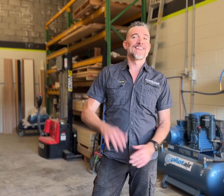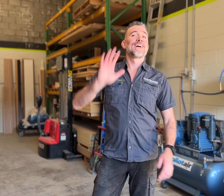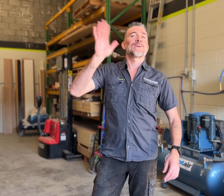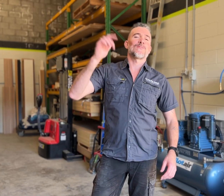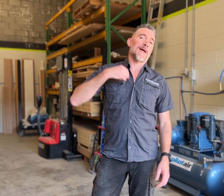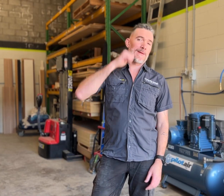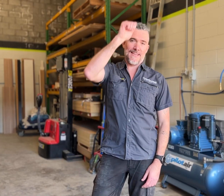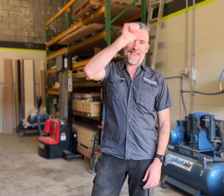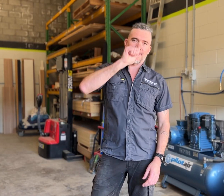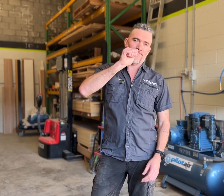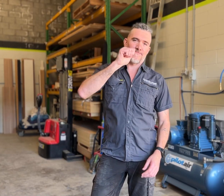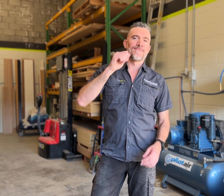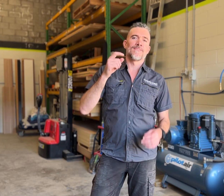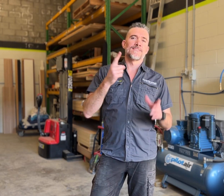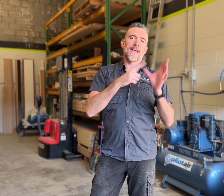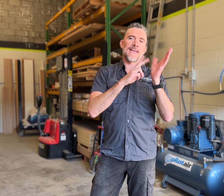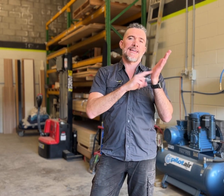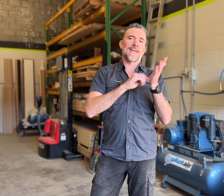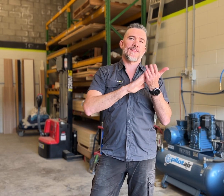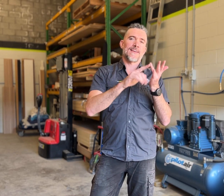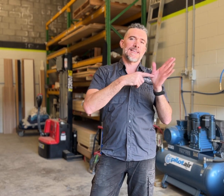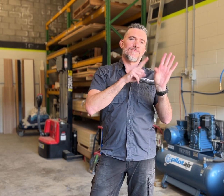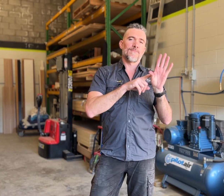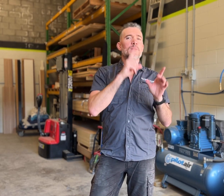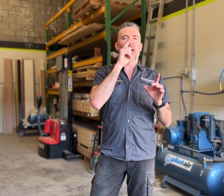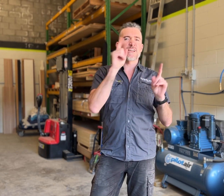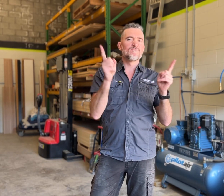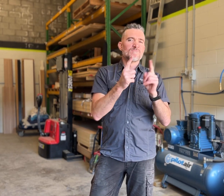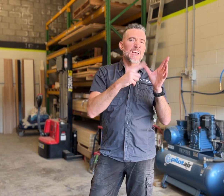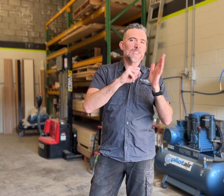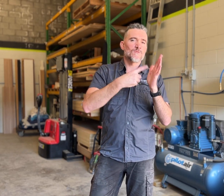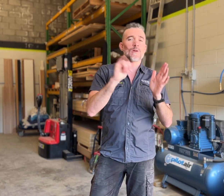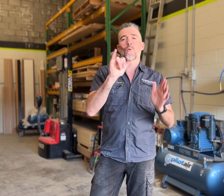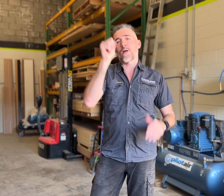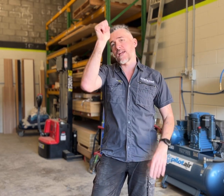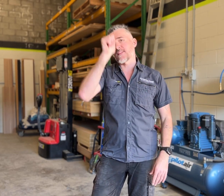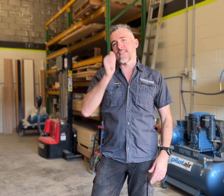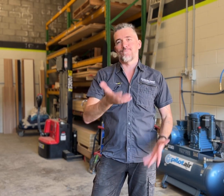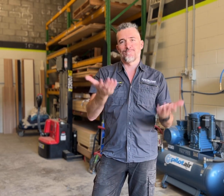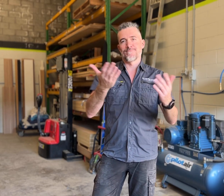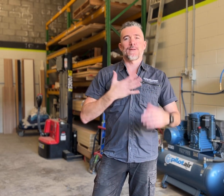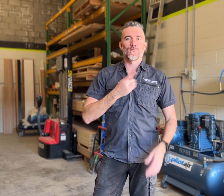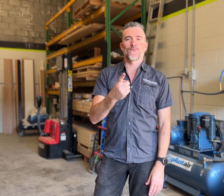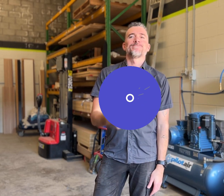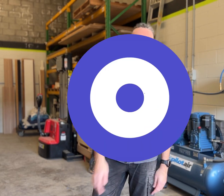Hi everyone. I’m Anthony. This is my sign name. You can call me AJ or you can use my sign name that’s up to you.